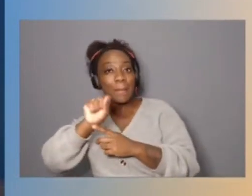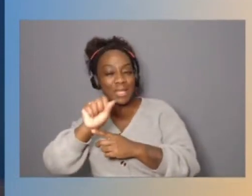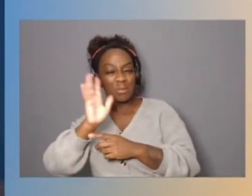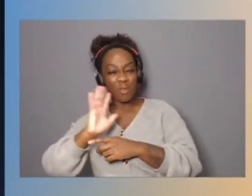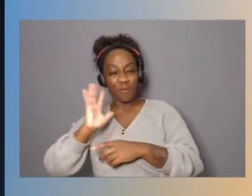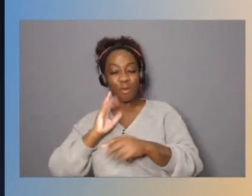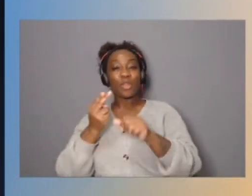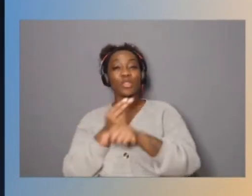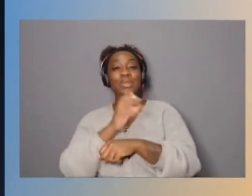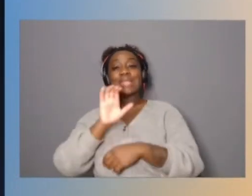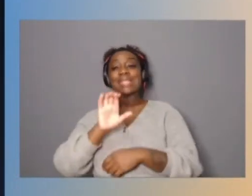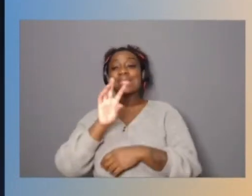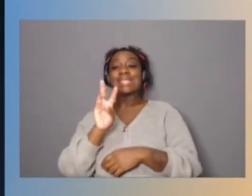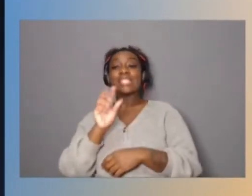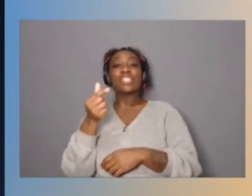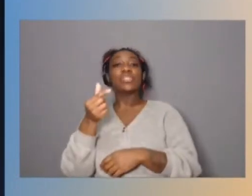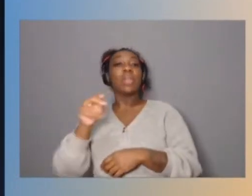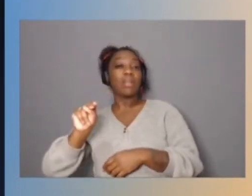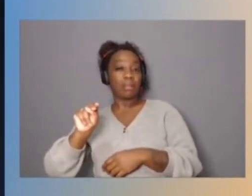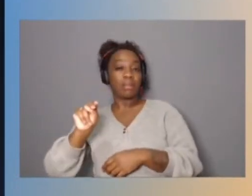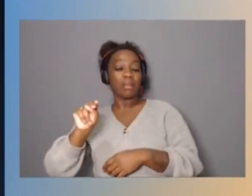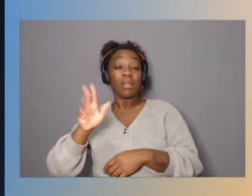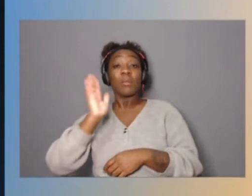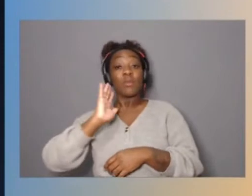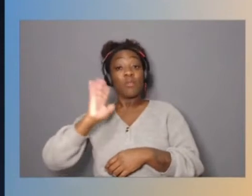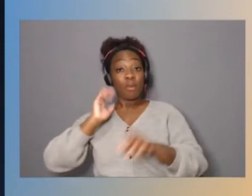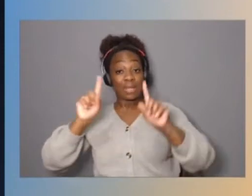And when they tested it simultaneously on C7g